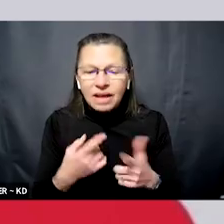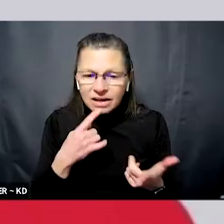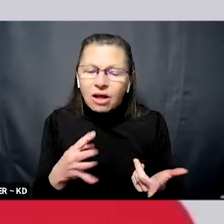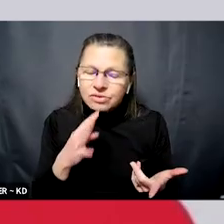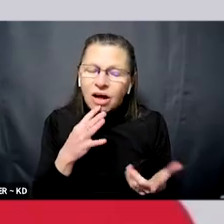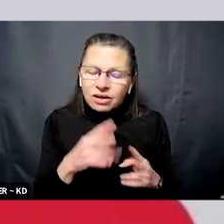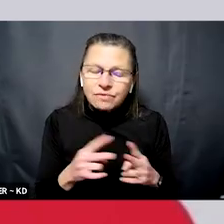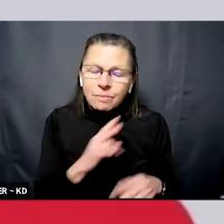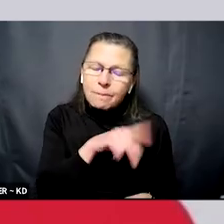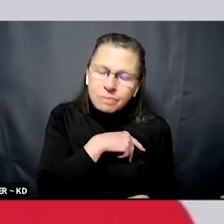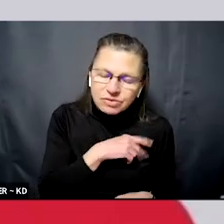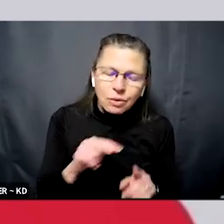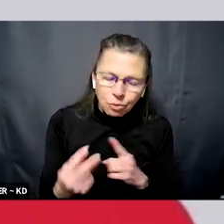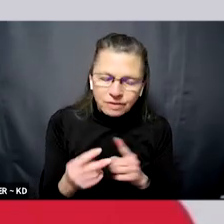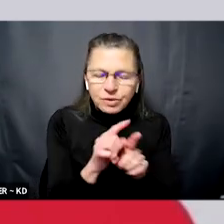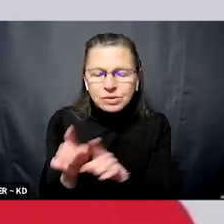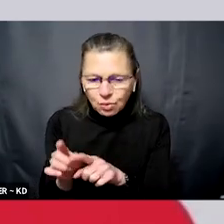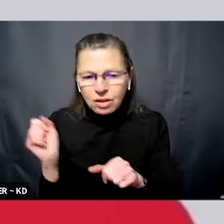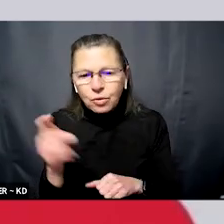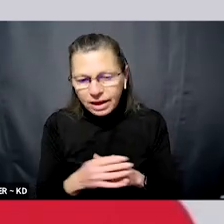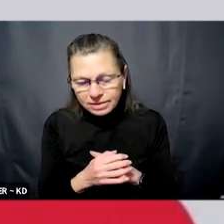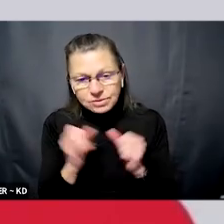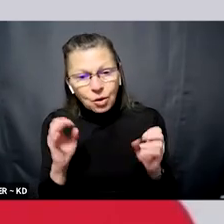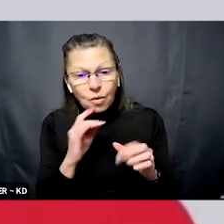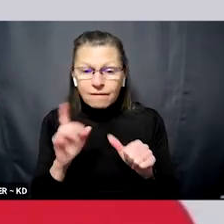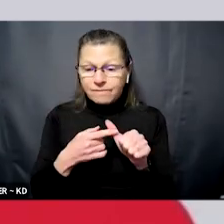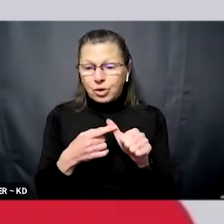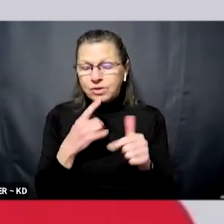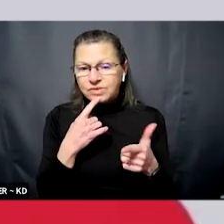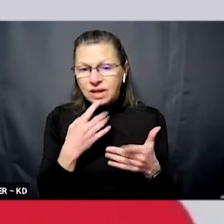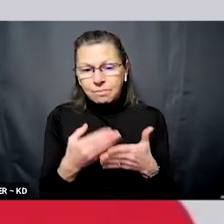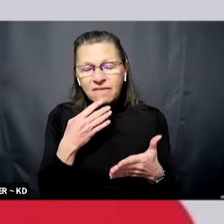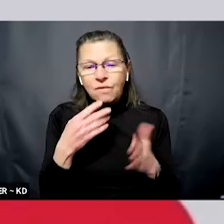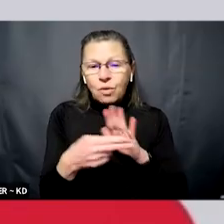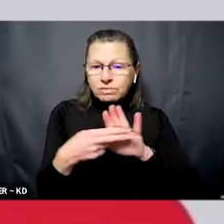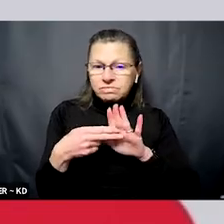personal point of view. So, in the before HIV diagnosis, there were prompts about employment,